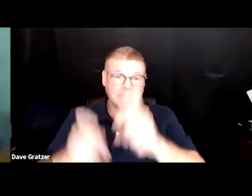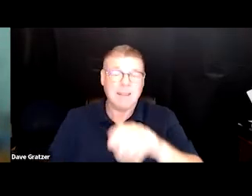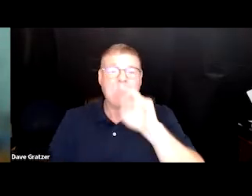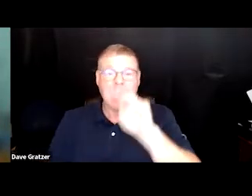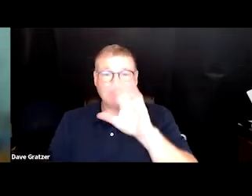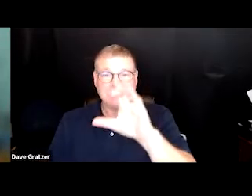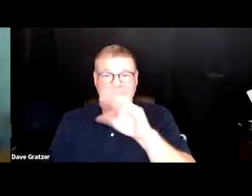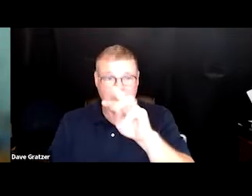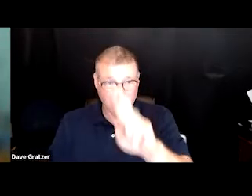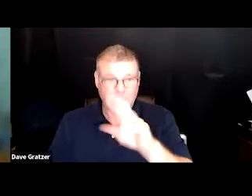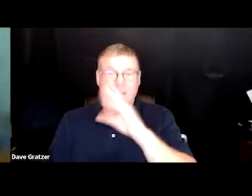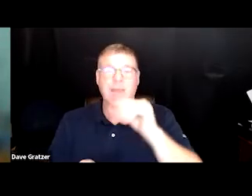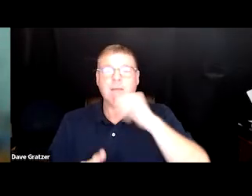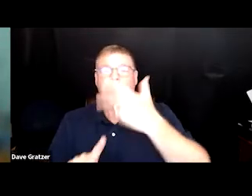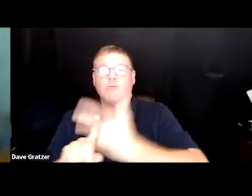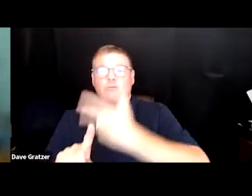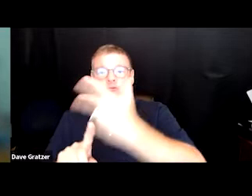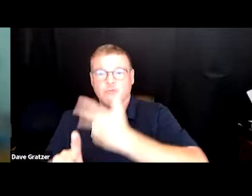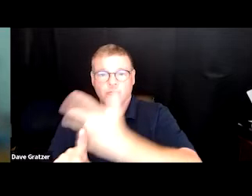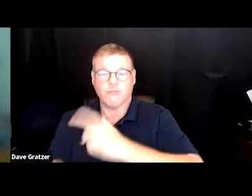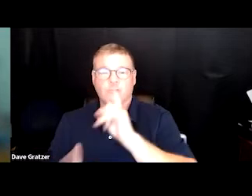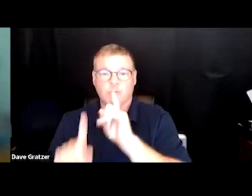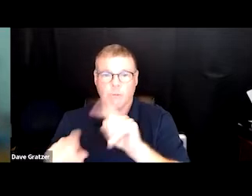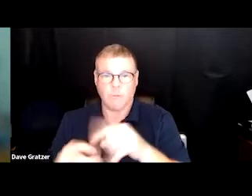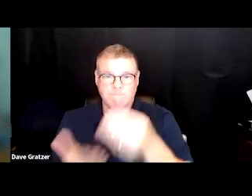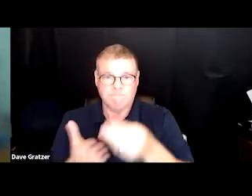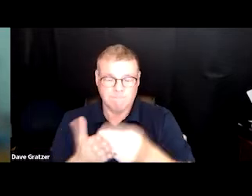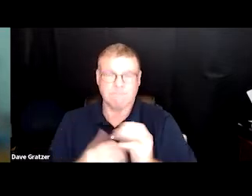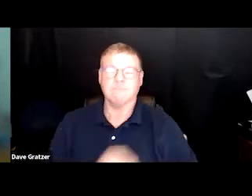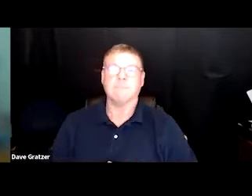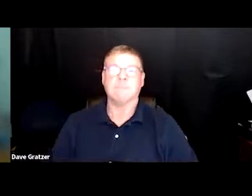as well as quarterly fiscal reports. Those are important.